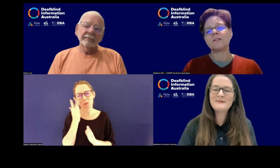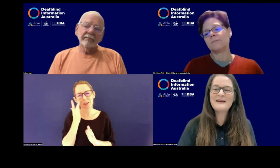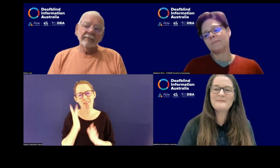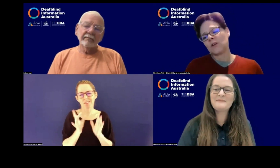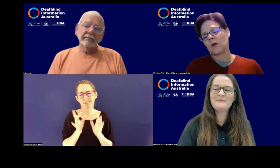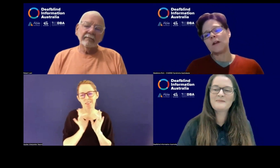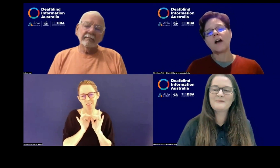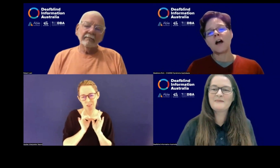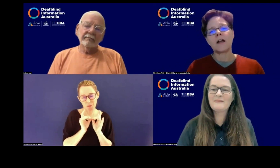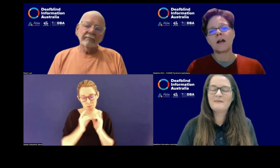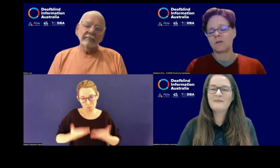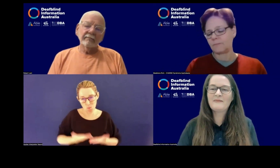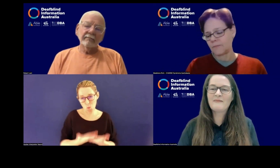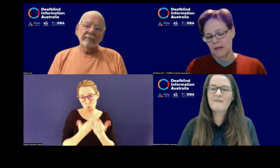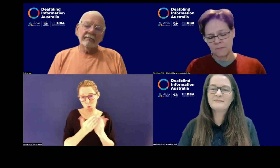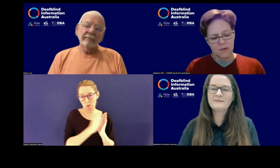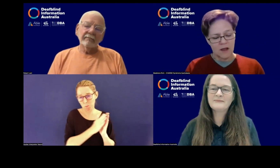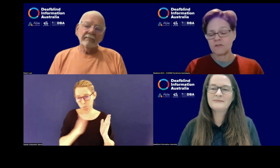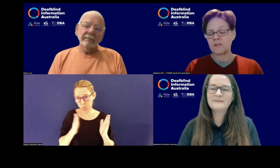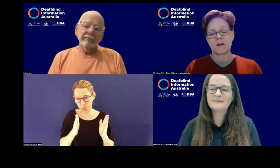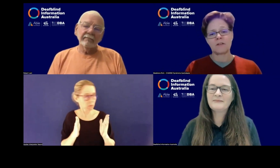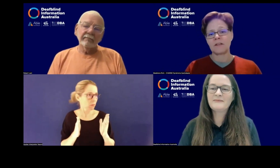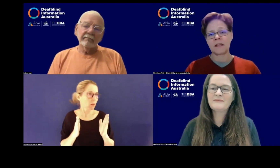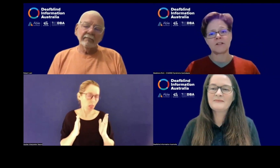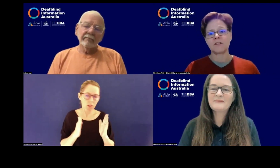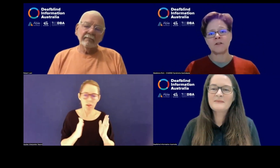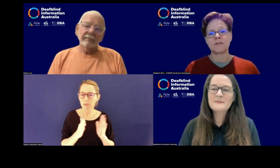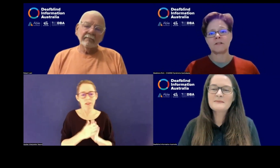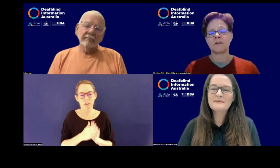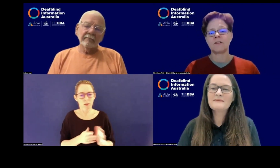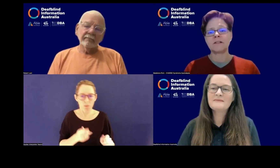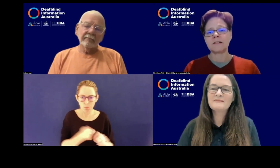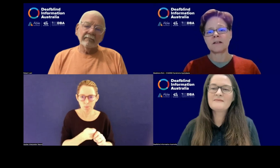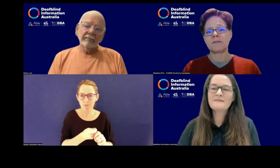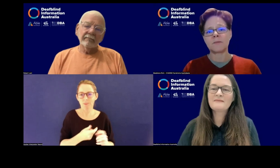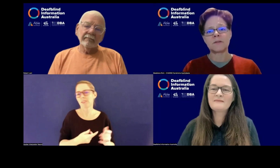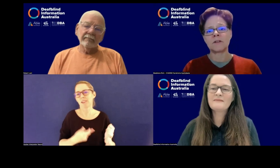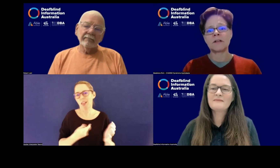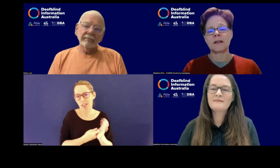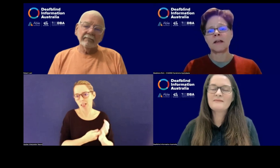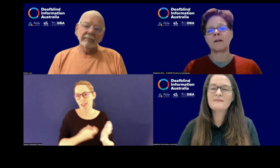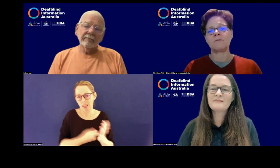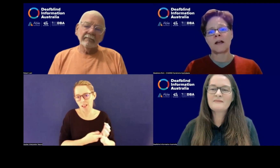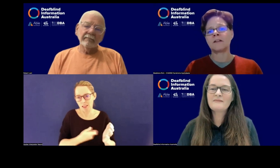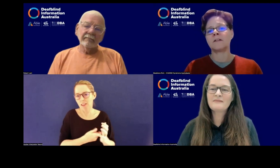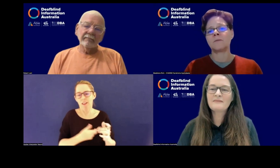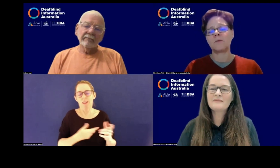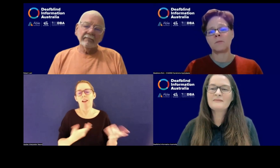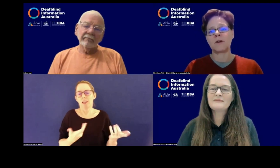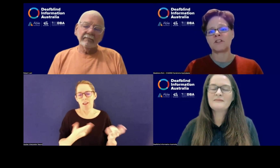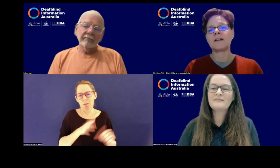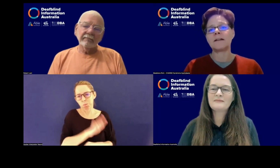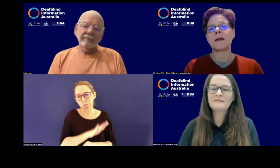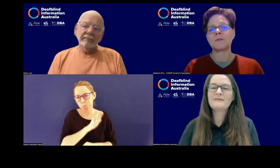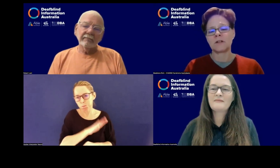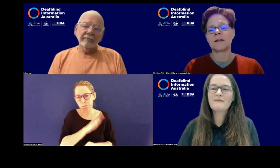Look, I have nothing against the nursing staff, absolutely, they are under the pressure, absolutely